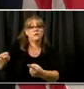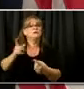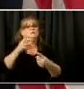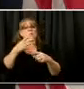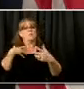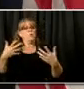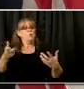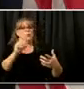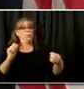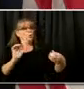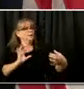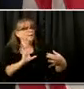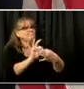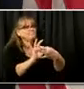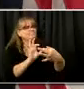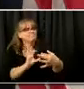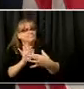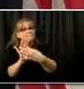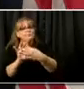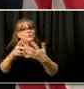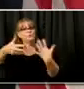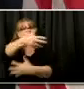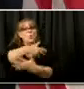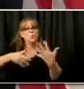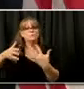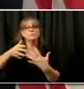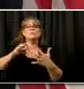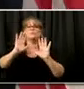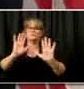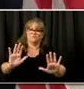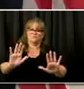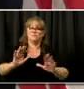this difficult time and we're going to talk today about some of the psychological impact that kids